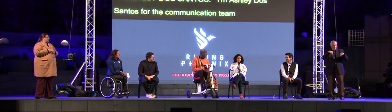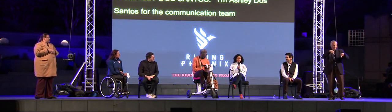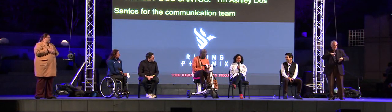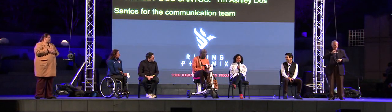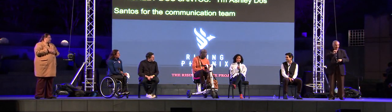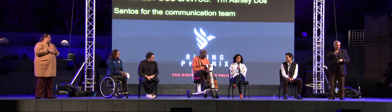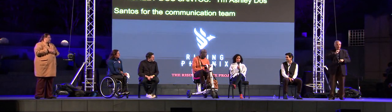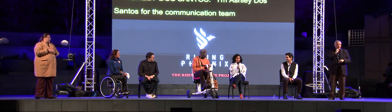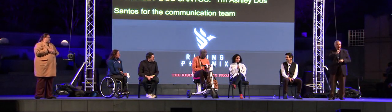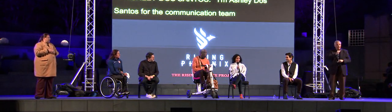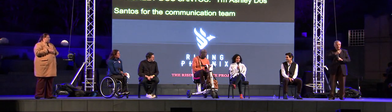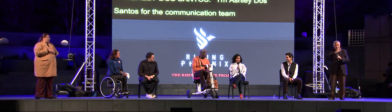in less than six short years.